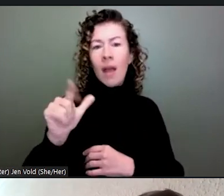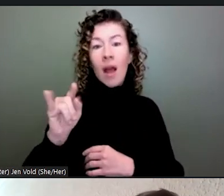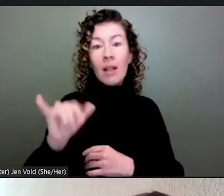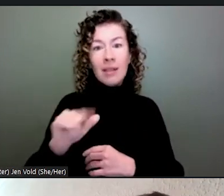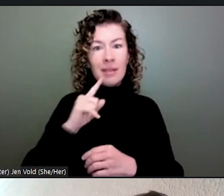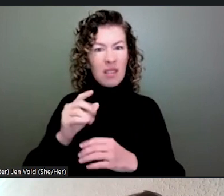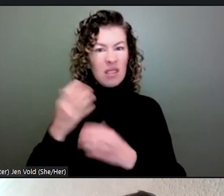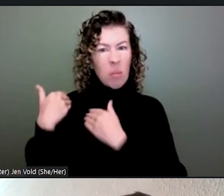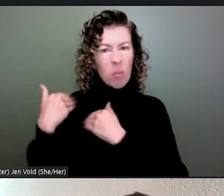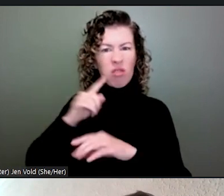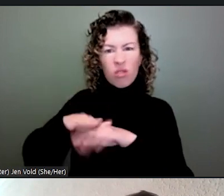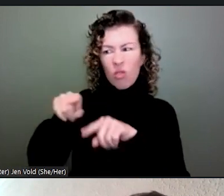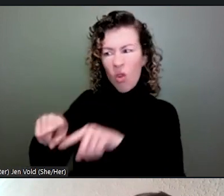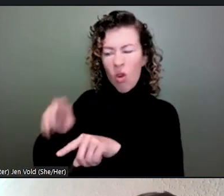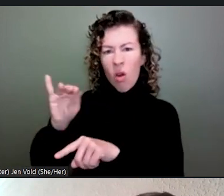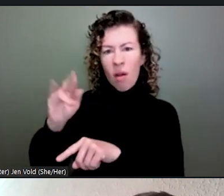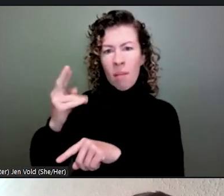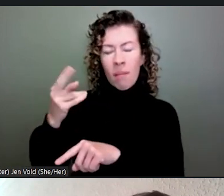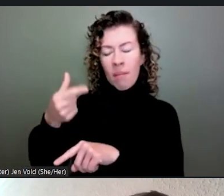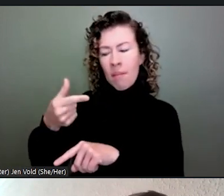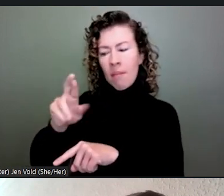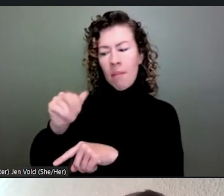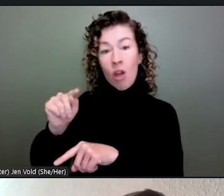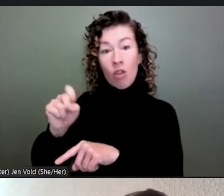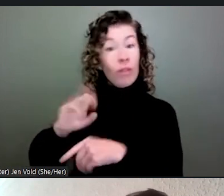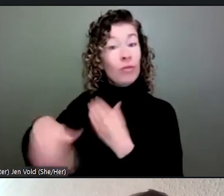And all of this links to that kind of ideas of integration--that one of the things that,